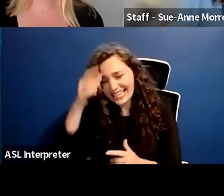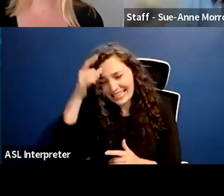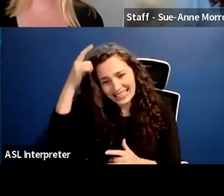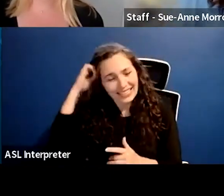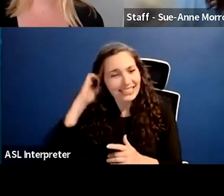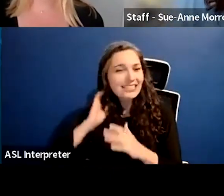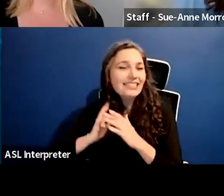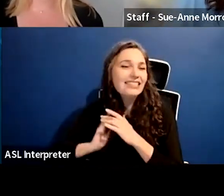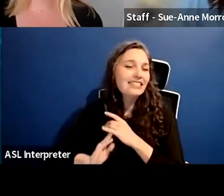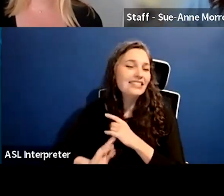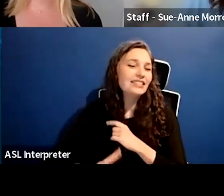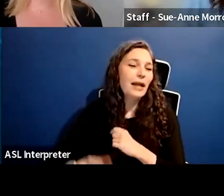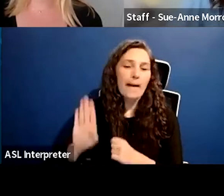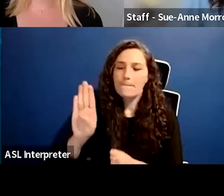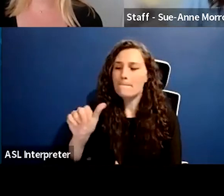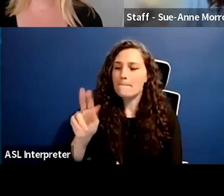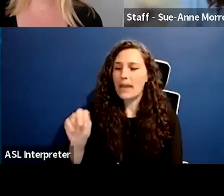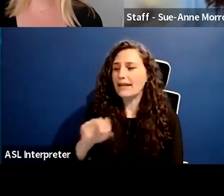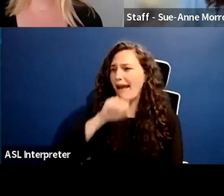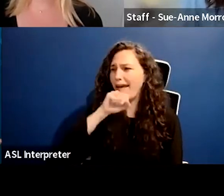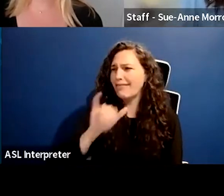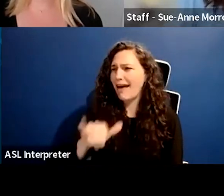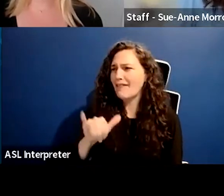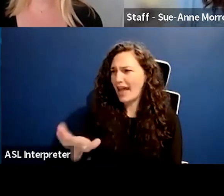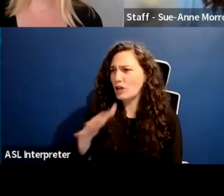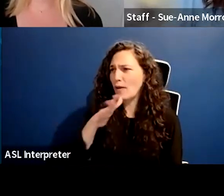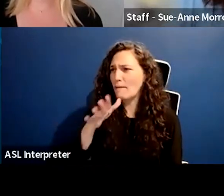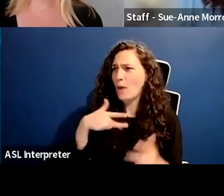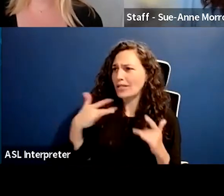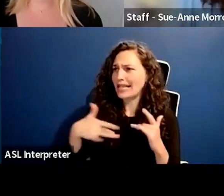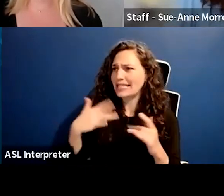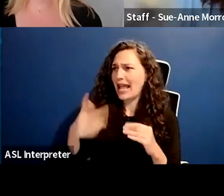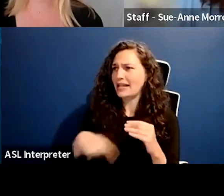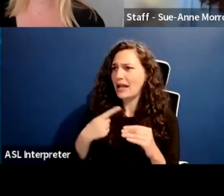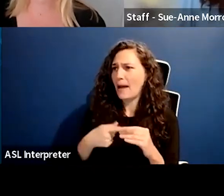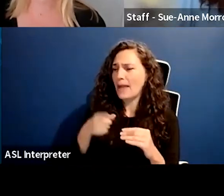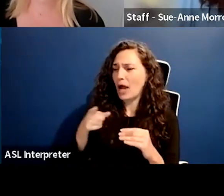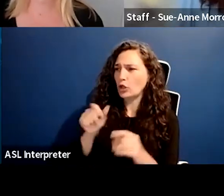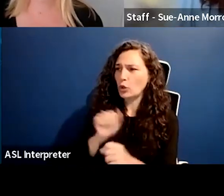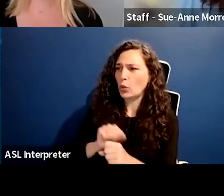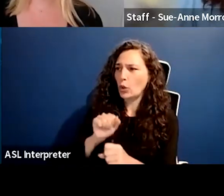I love that she was more excited about you, you know, working towards a pension.